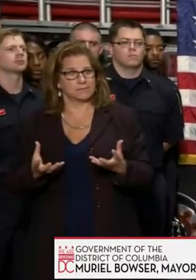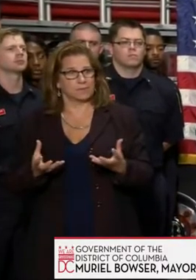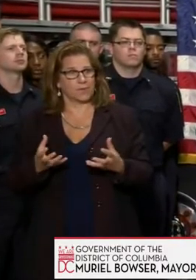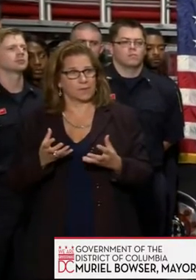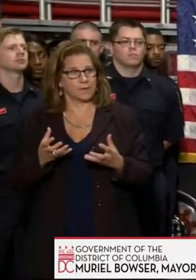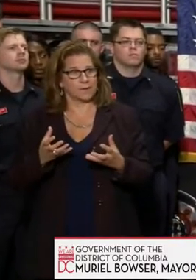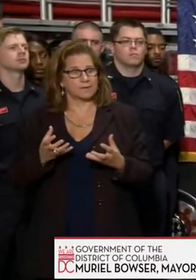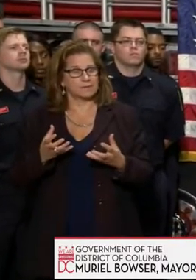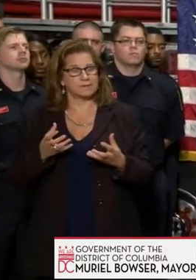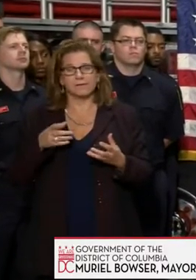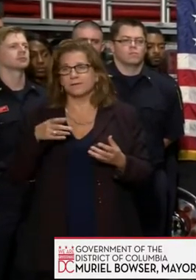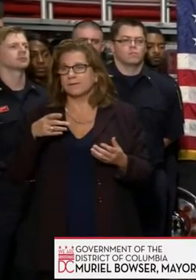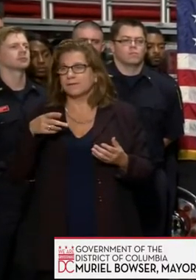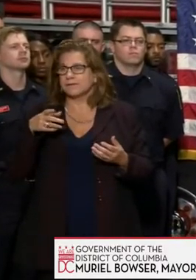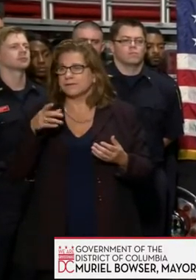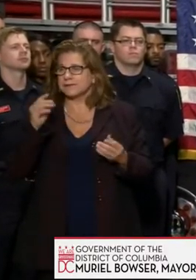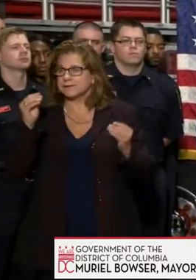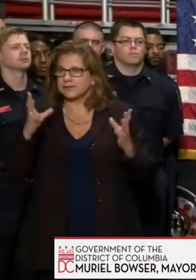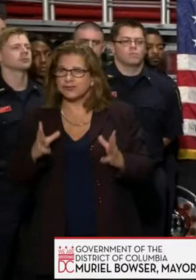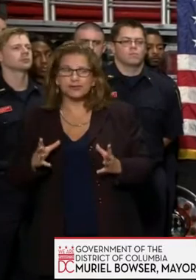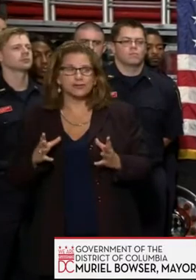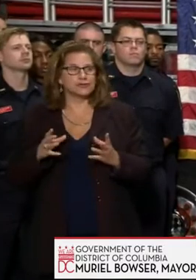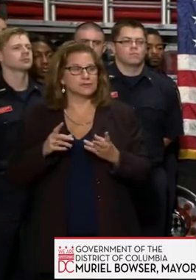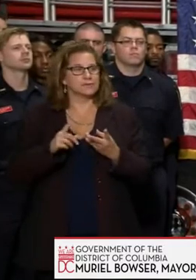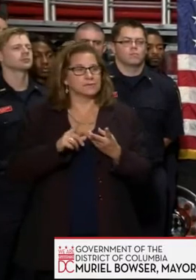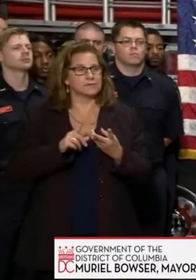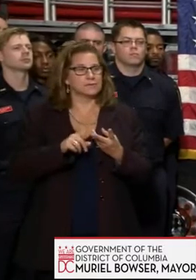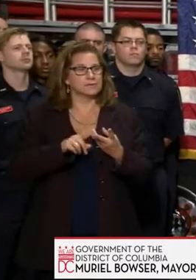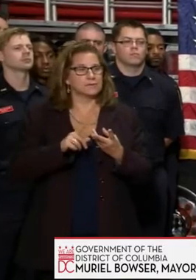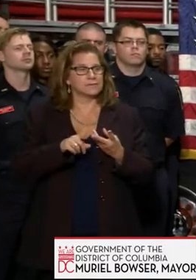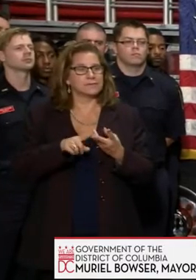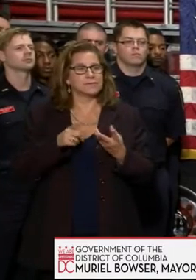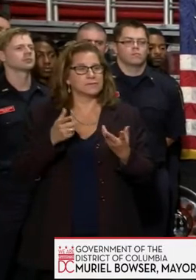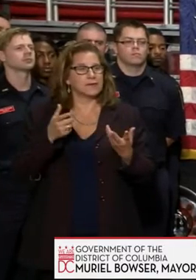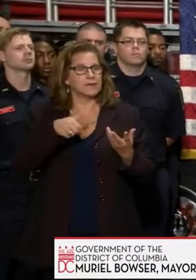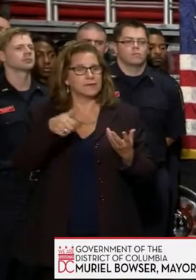TEACHERS AND STUDENTS WHO WERE ON THEIR WAY ON A SCHOOL TRIP.